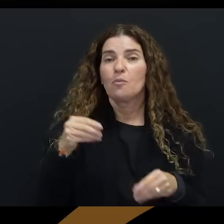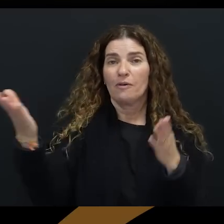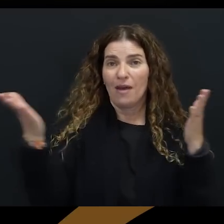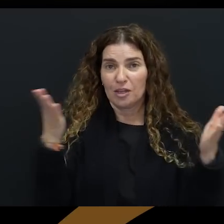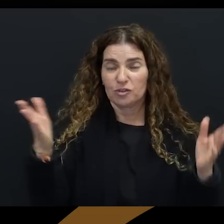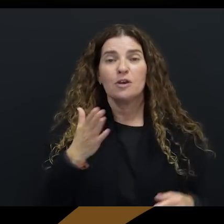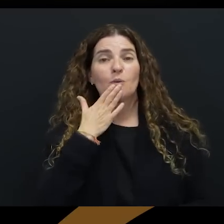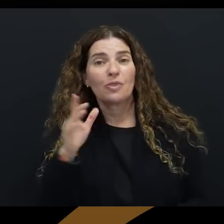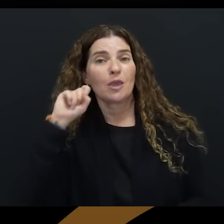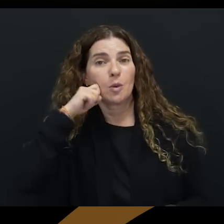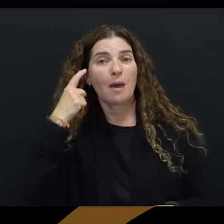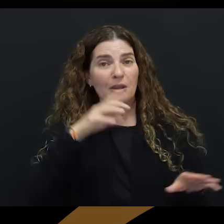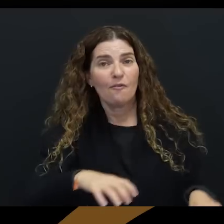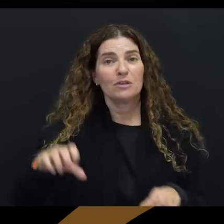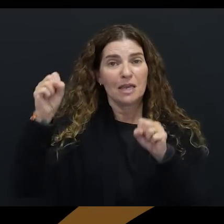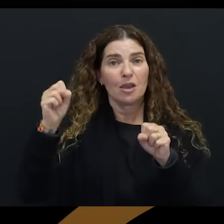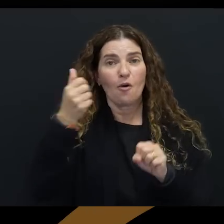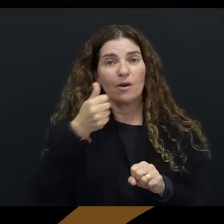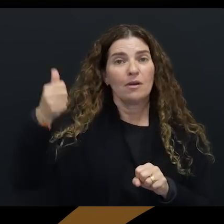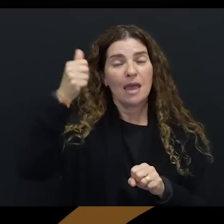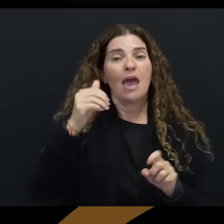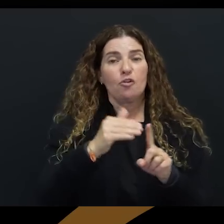Thank you, Apple, for leading the charge and for reminding us all